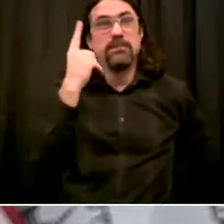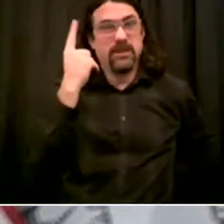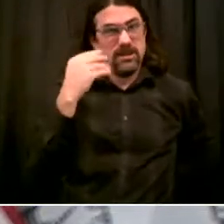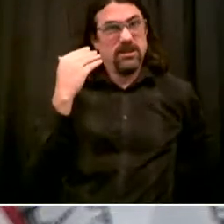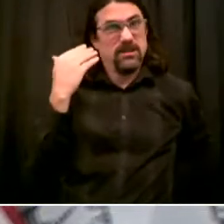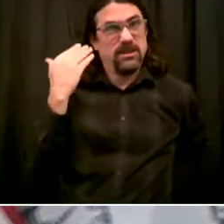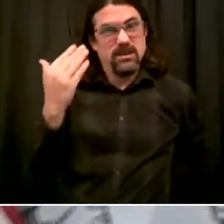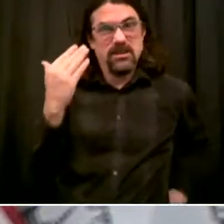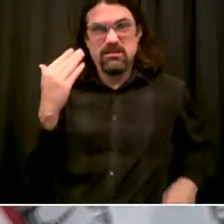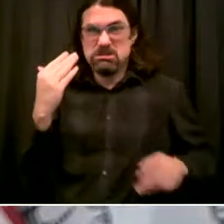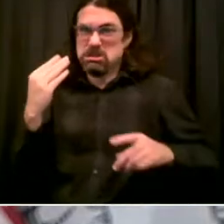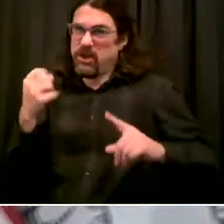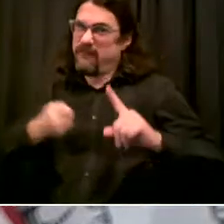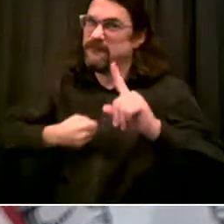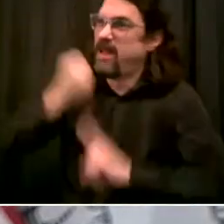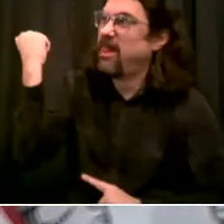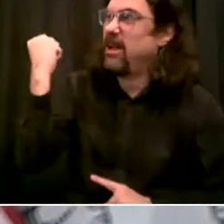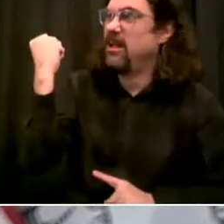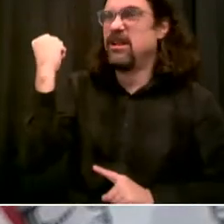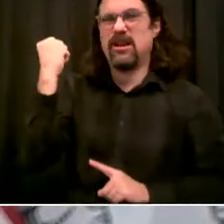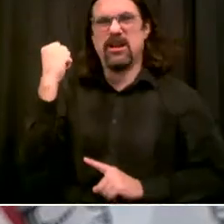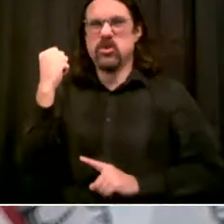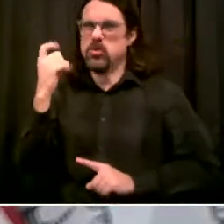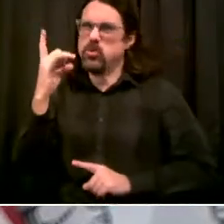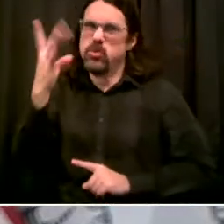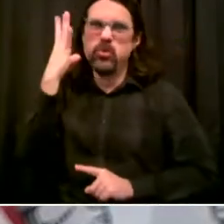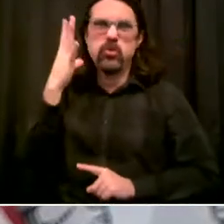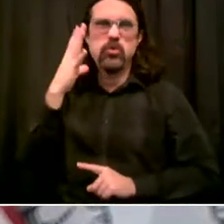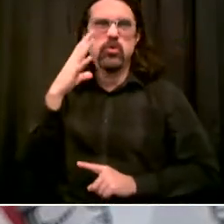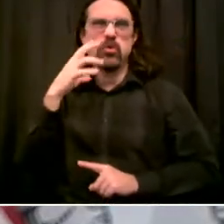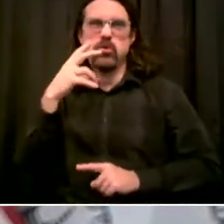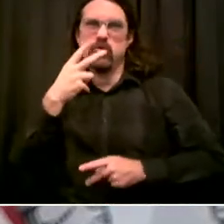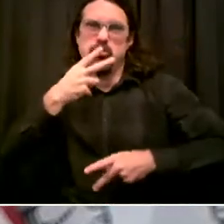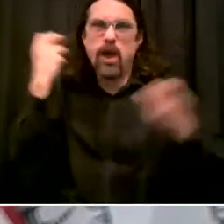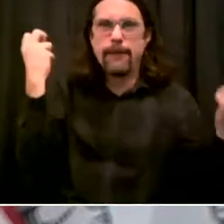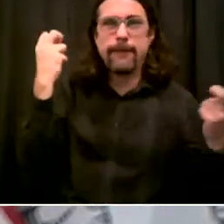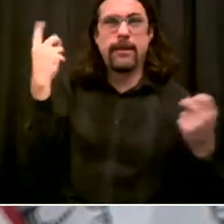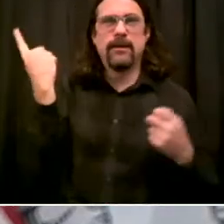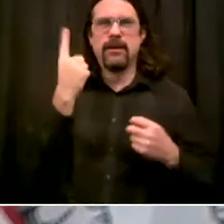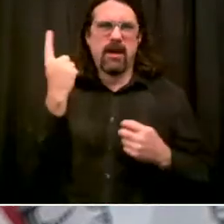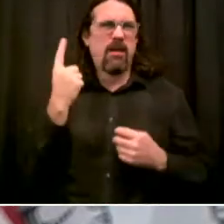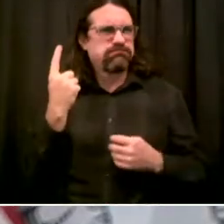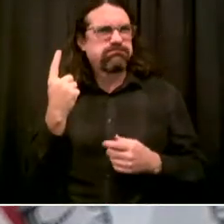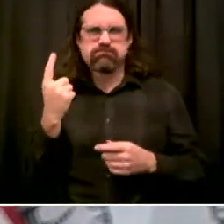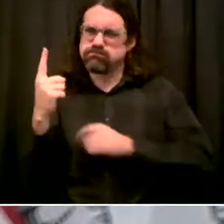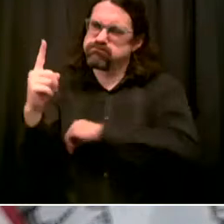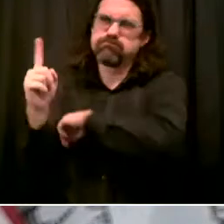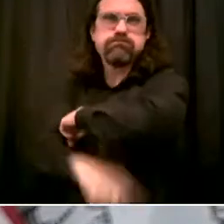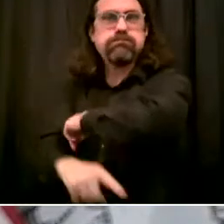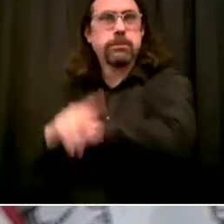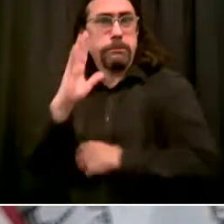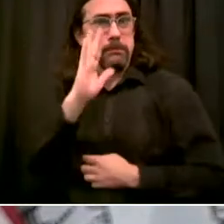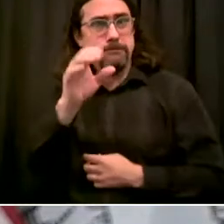CONSESEUEQNNS CE OFIT. YOU CANNOT DO VIOLENCE WITHOUT